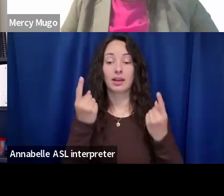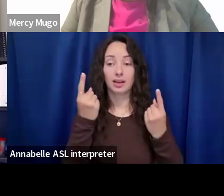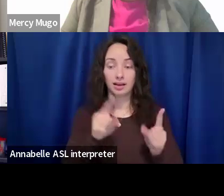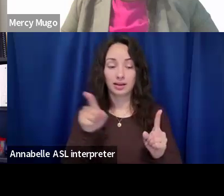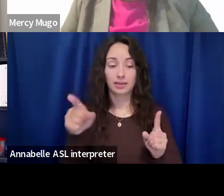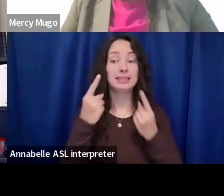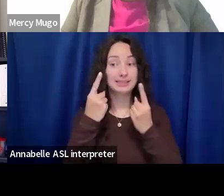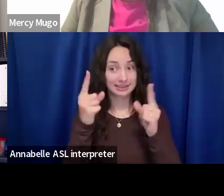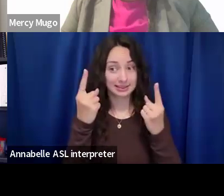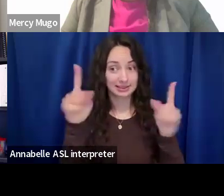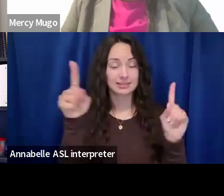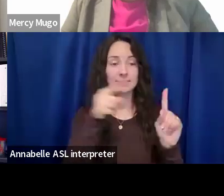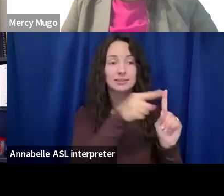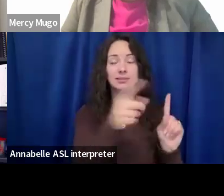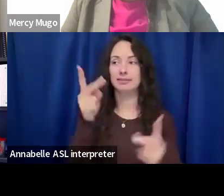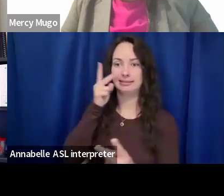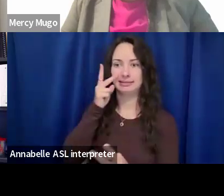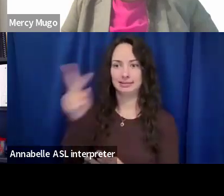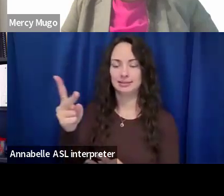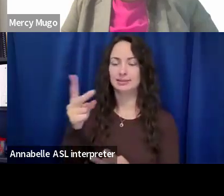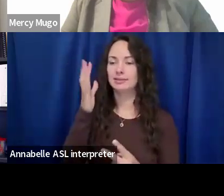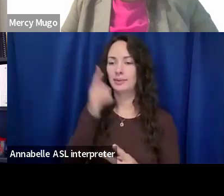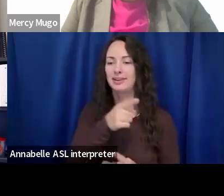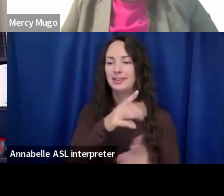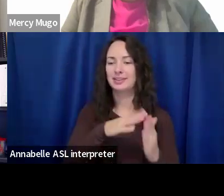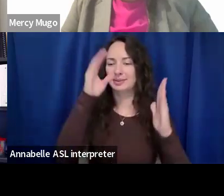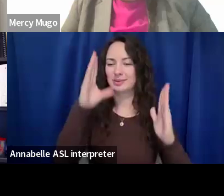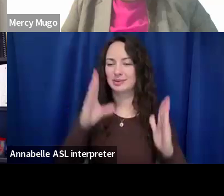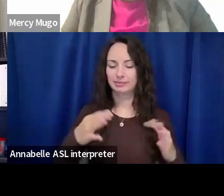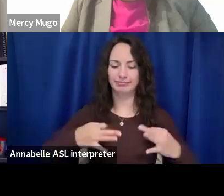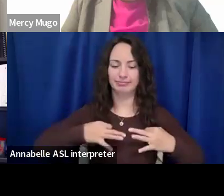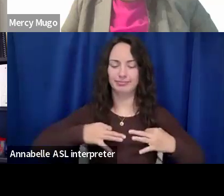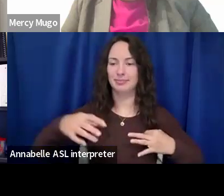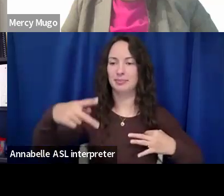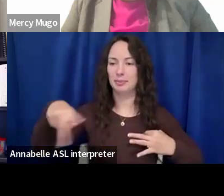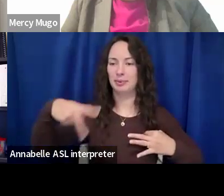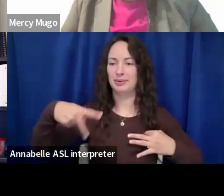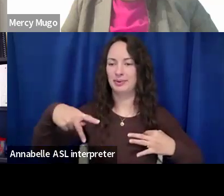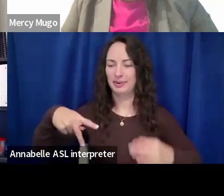because our students were walking around campus with purple sweatshirts. And when they learn